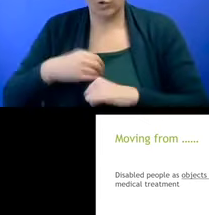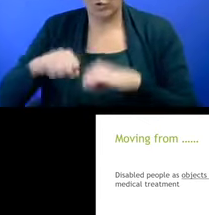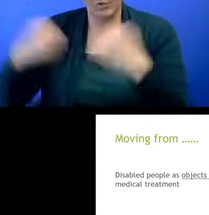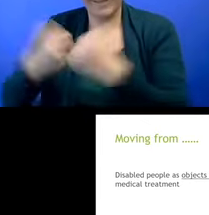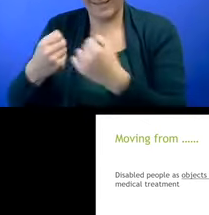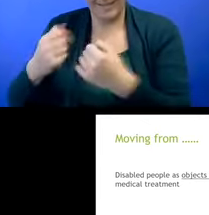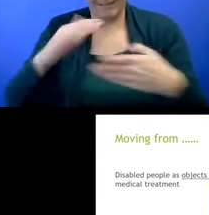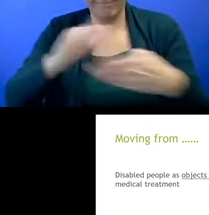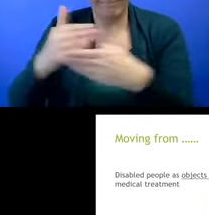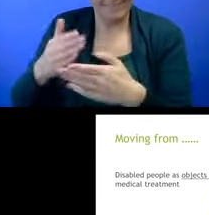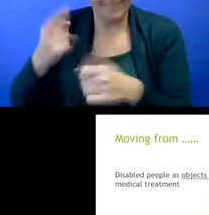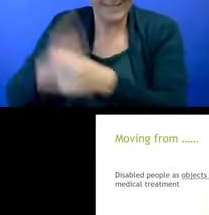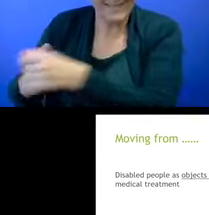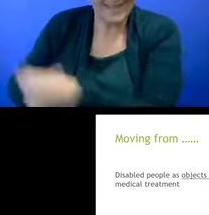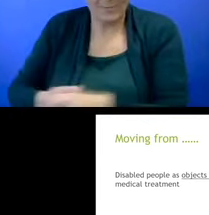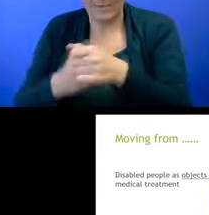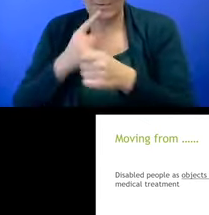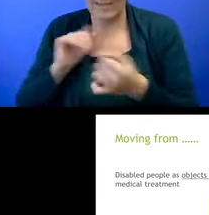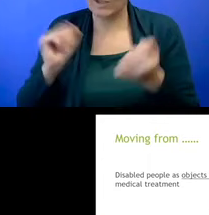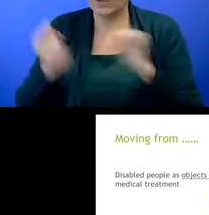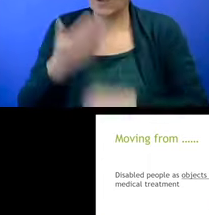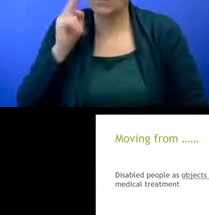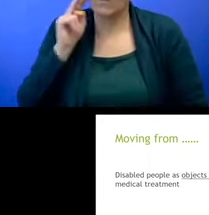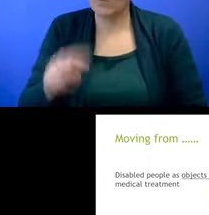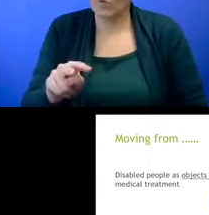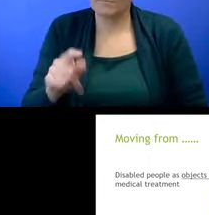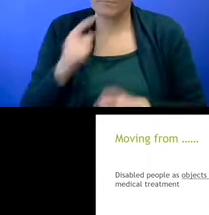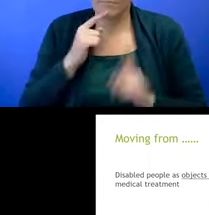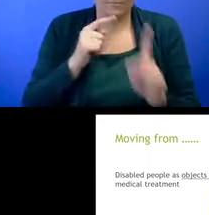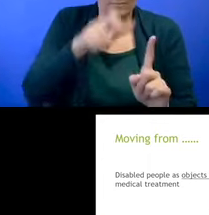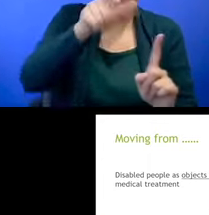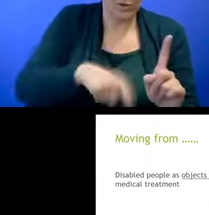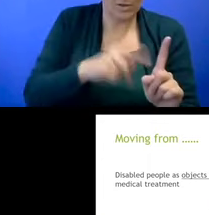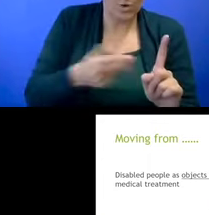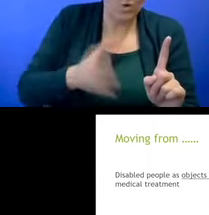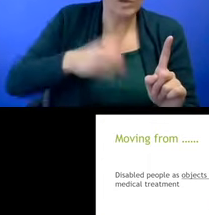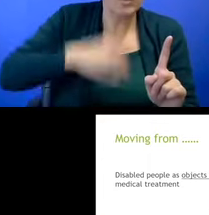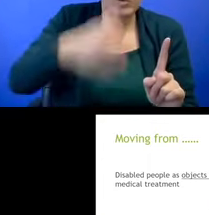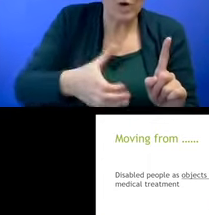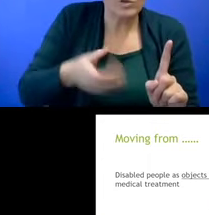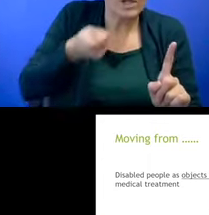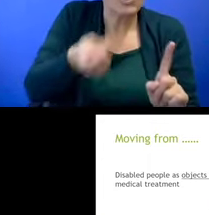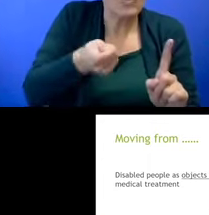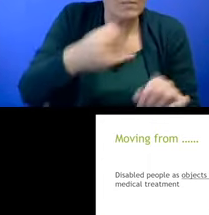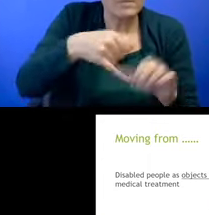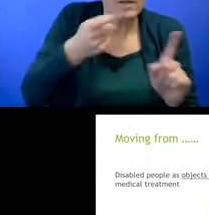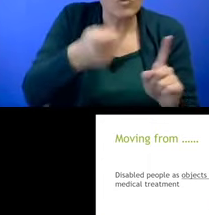It represents a shift in perspective, where people are not viewed as objects of charity, medical treatment, or social protection,